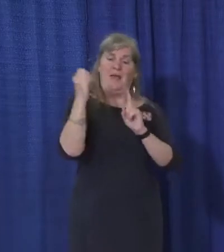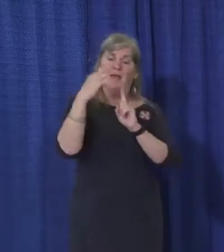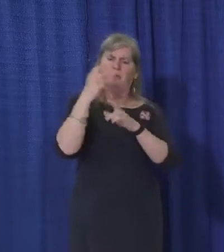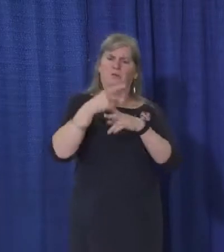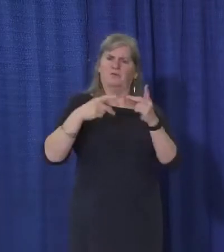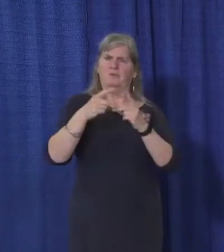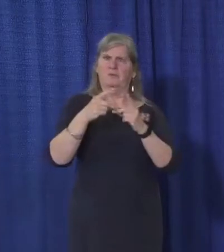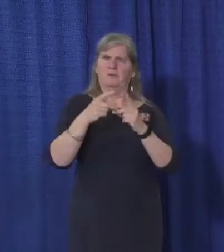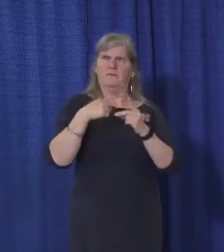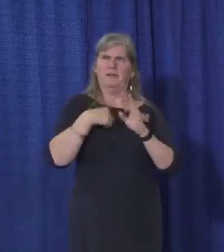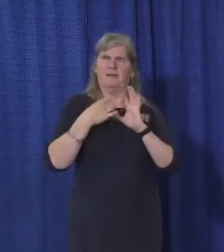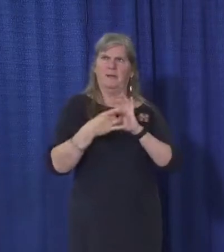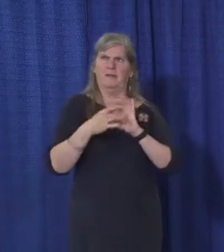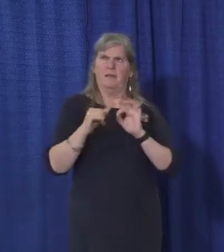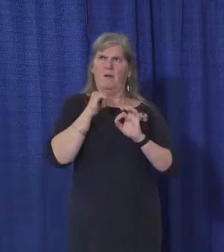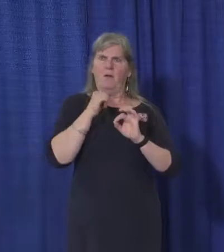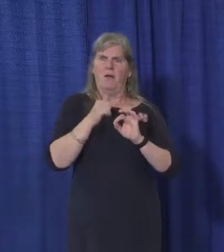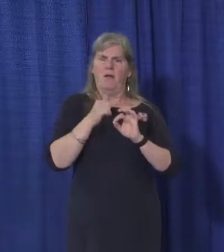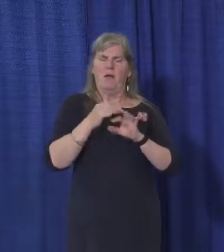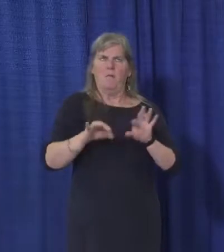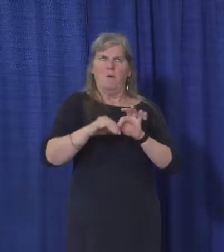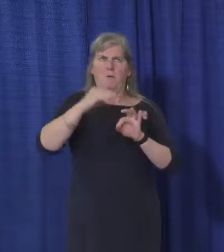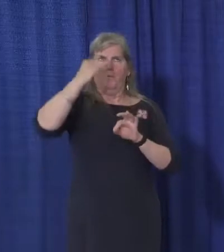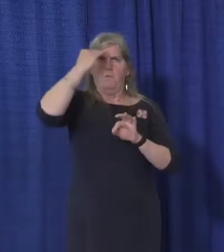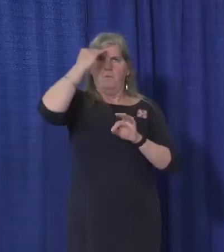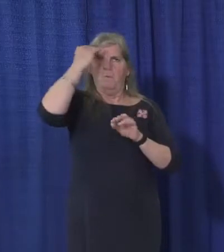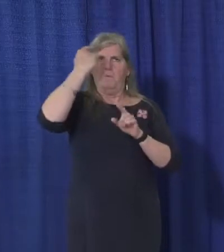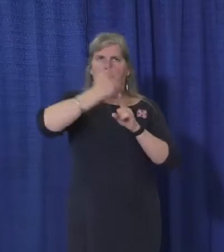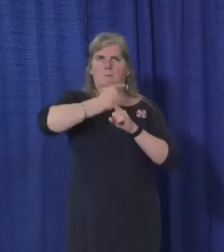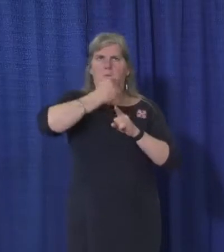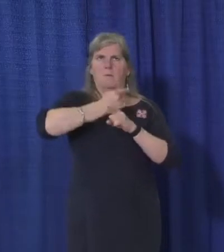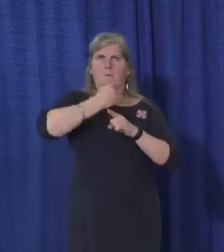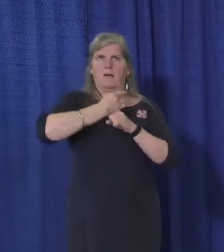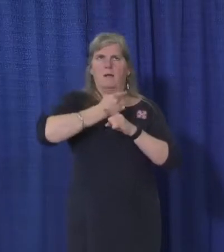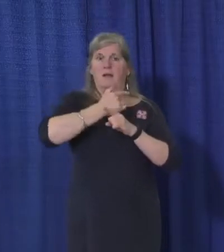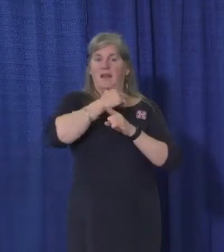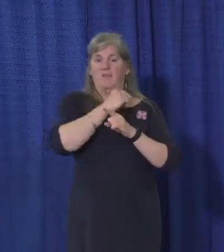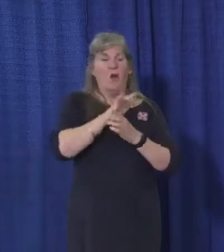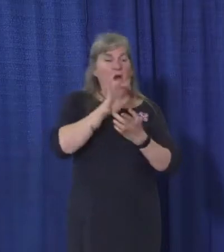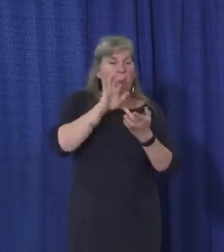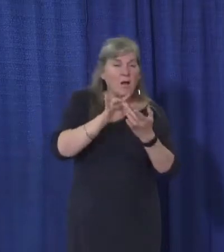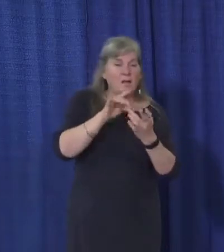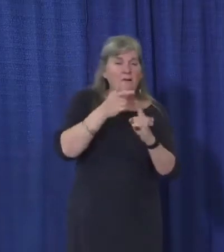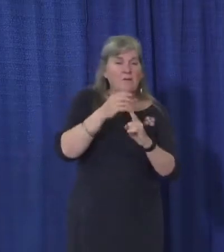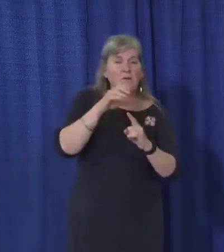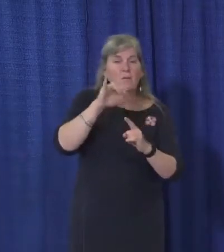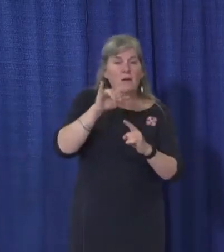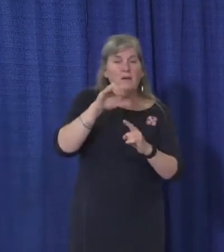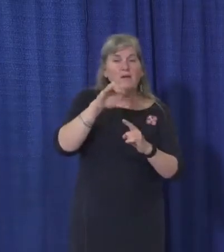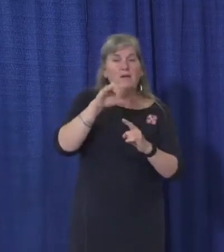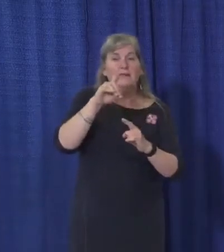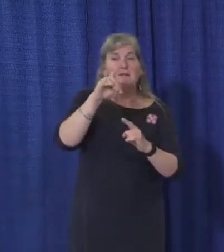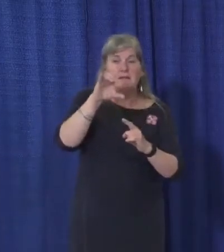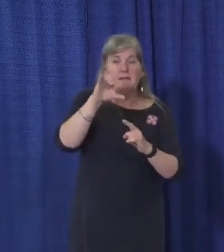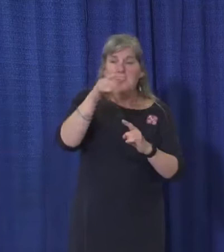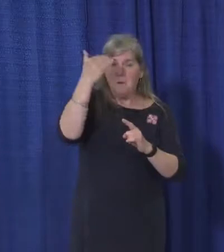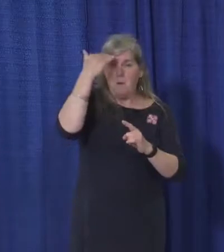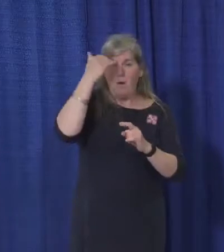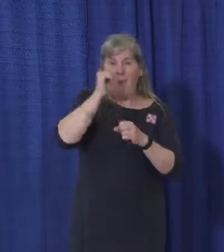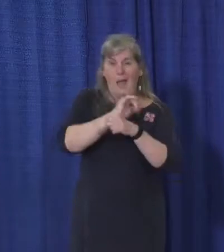exposures to do the right thing.